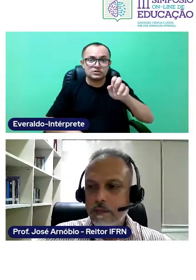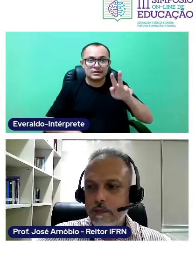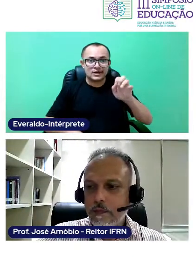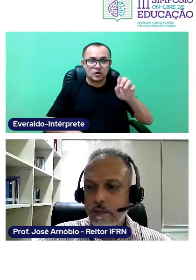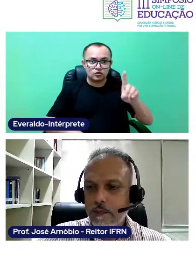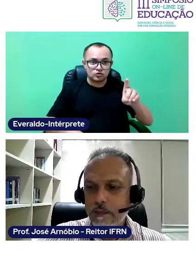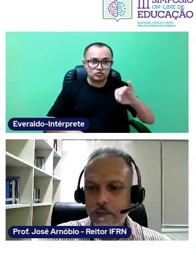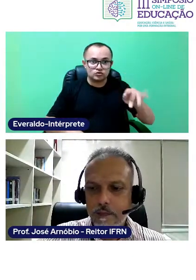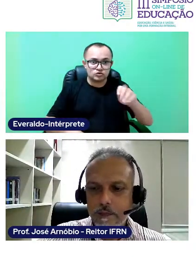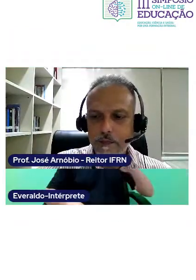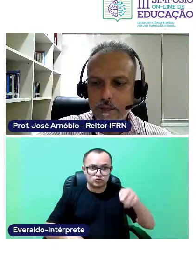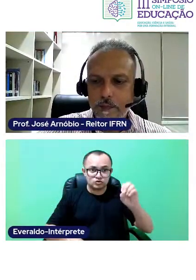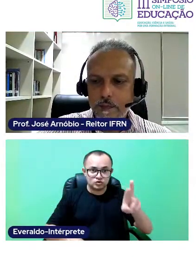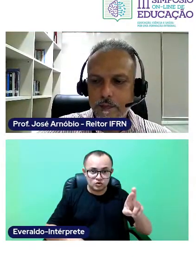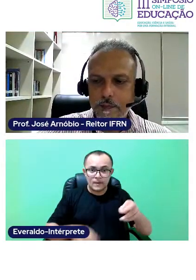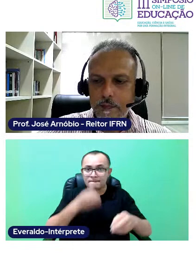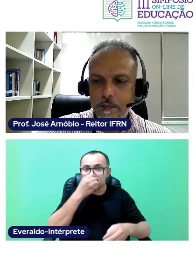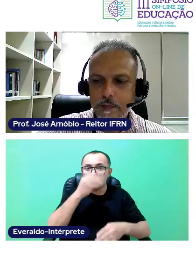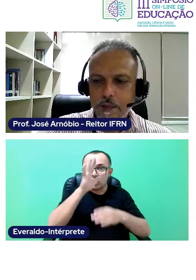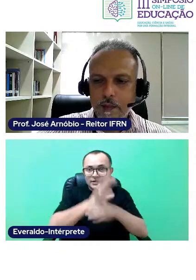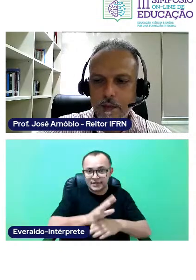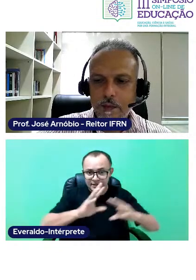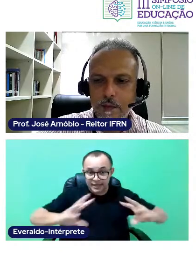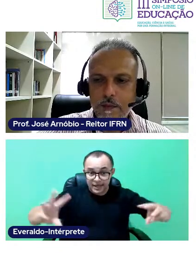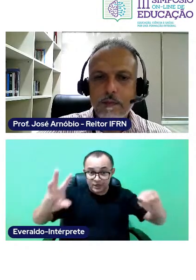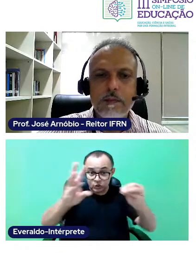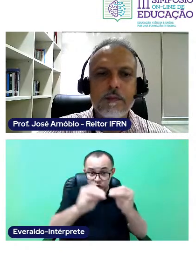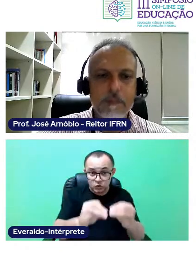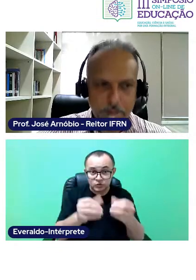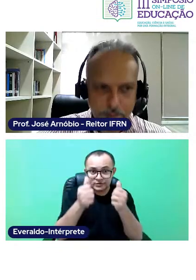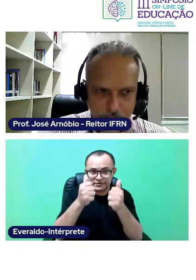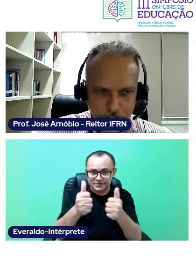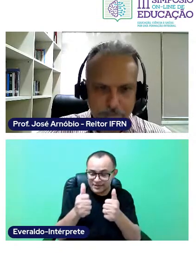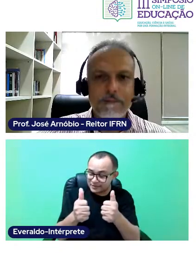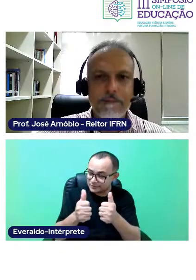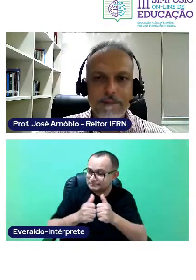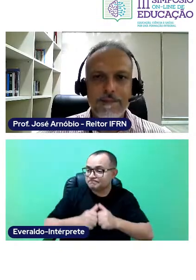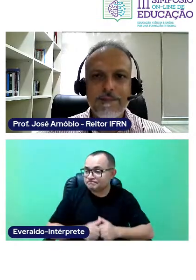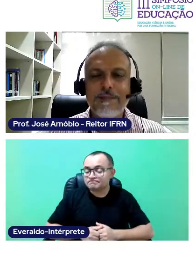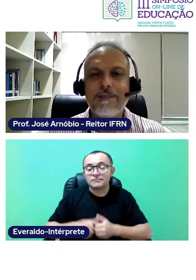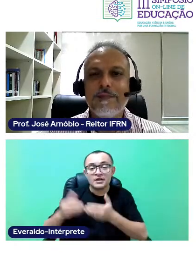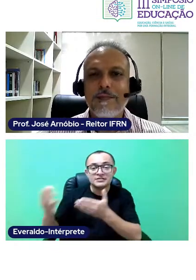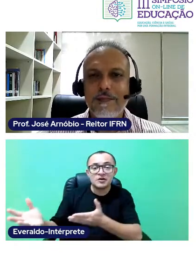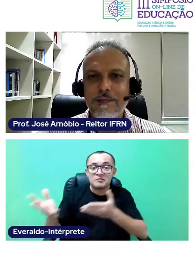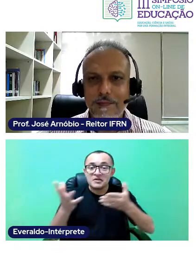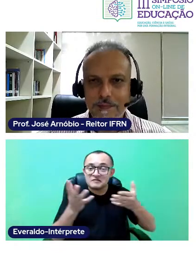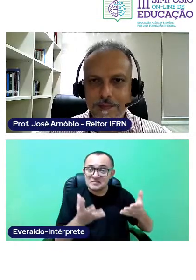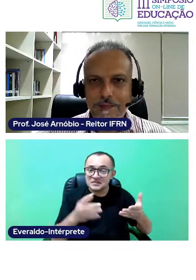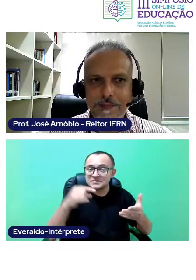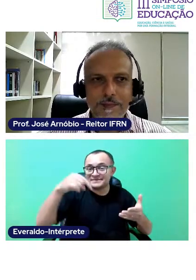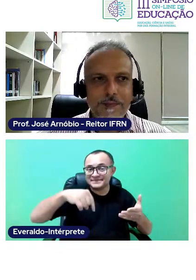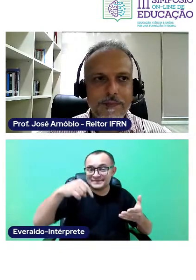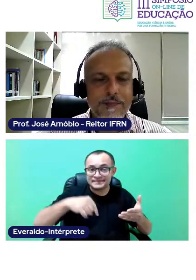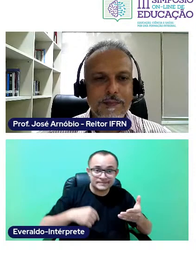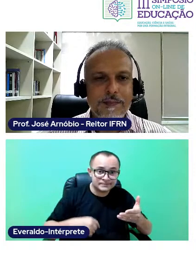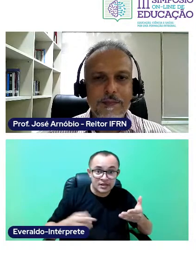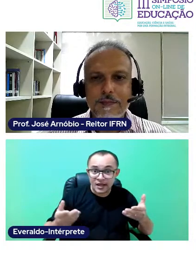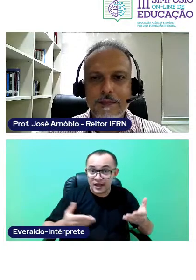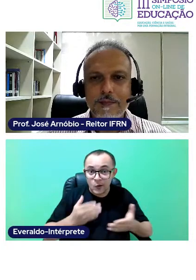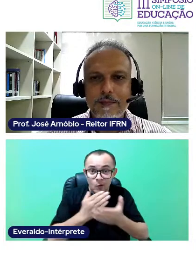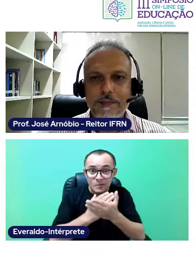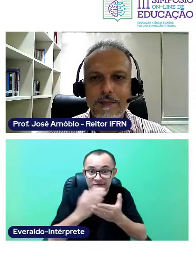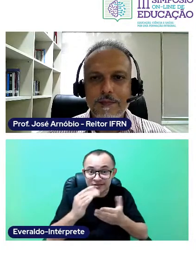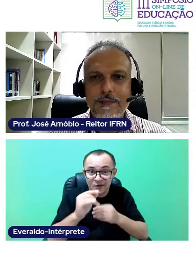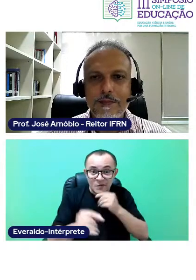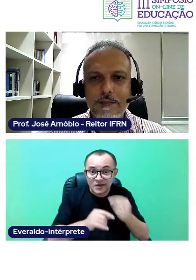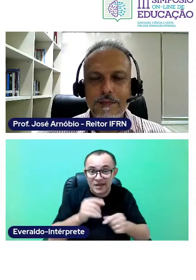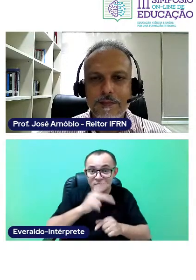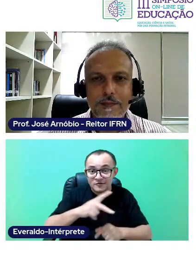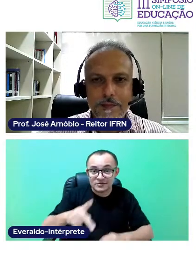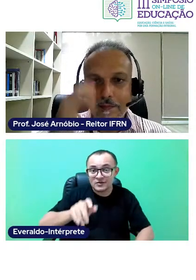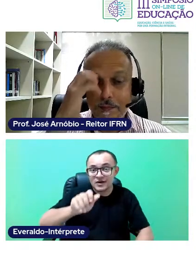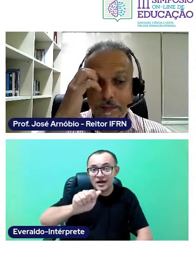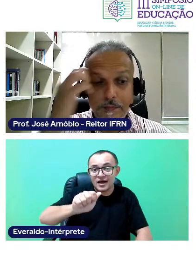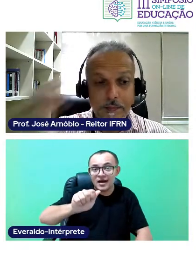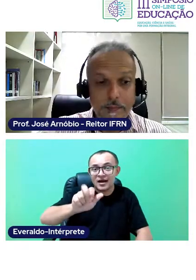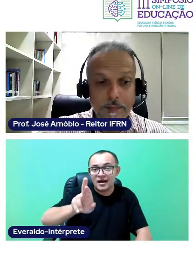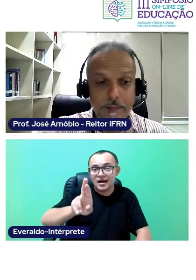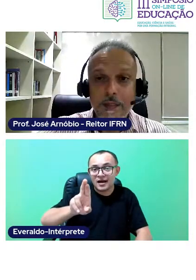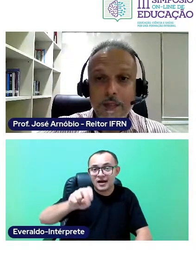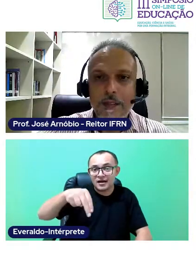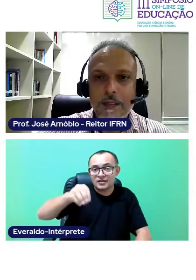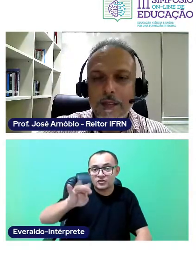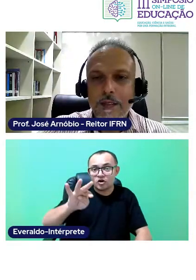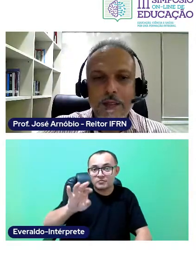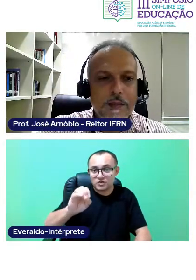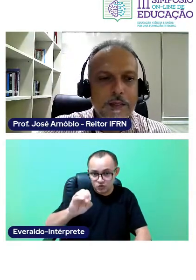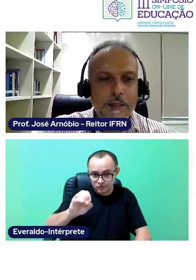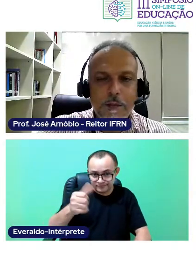Good afternoon. Be welcome. We may start by professor Arnóbio. Please feel free to make your greetings, professor.